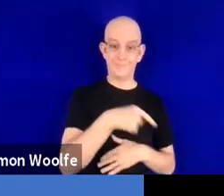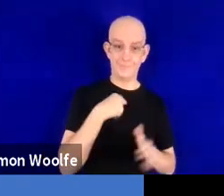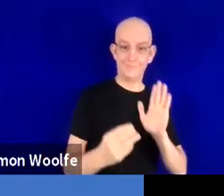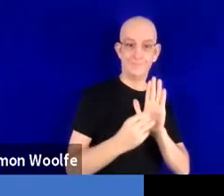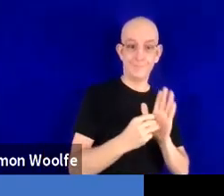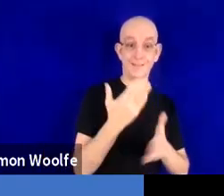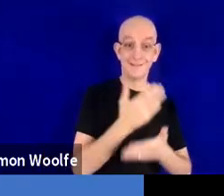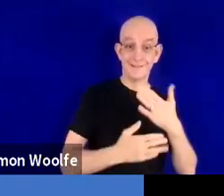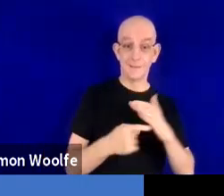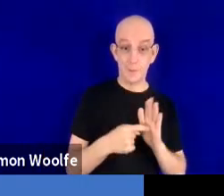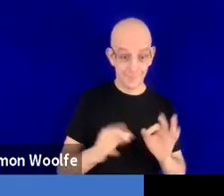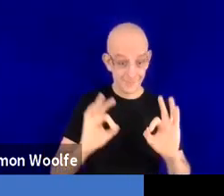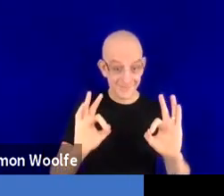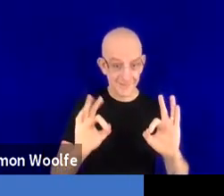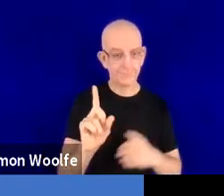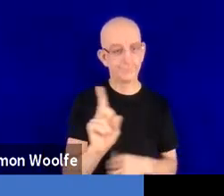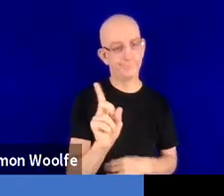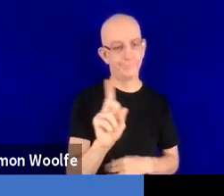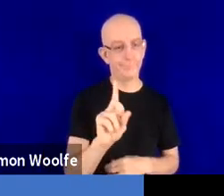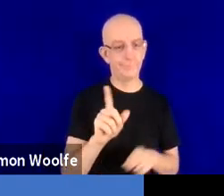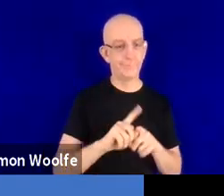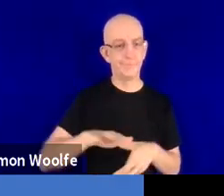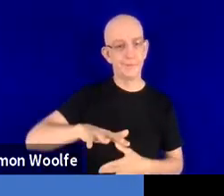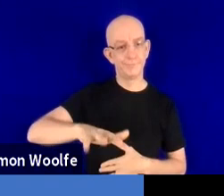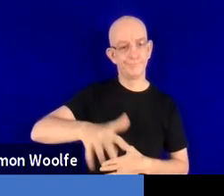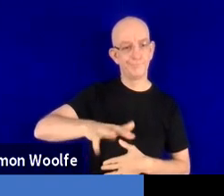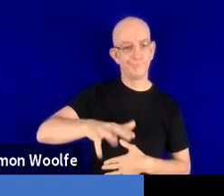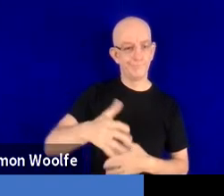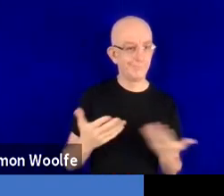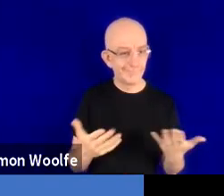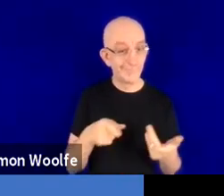if you see what I mean, that knows that did something that was more limited, so